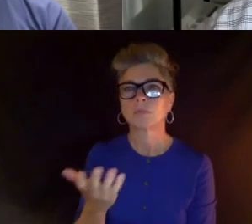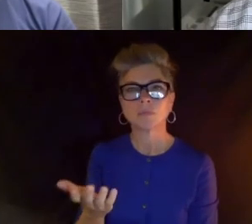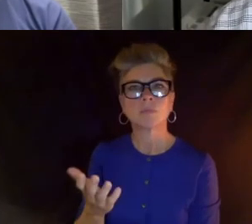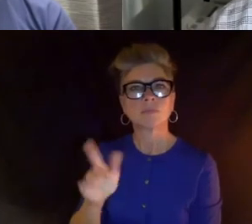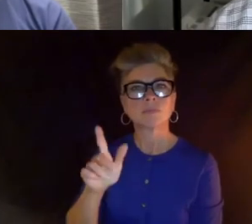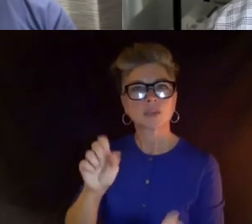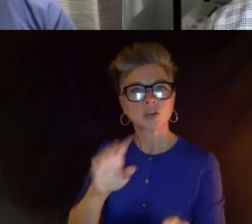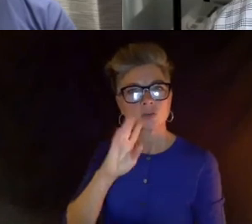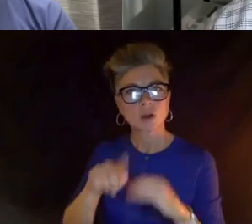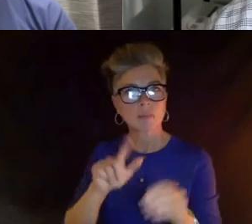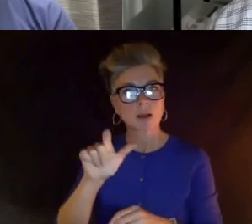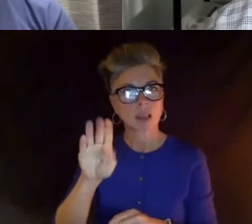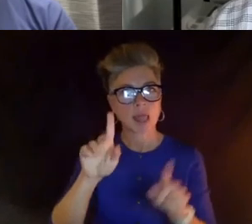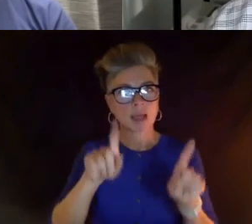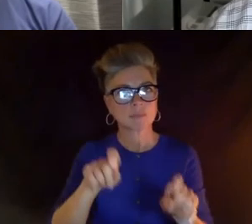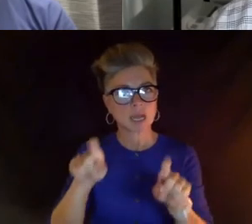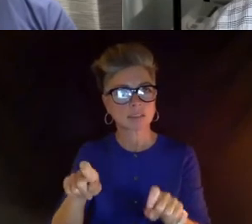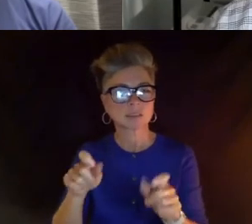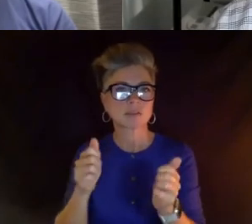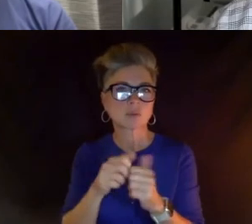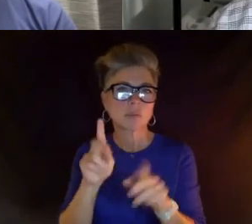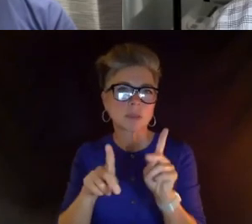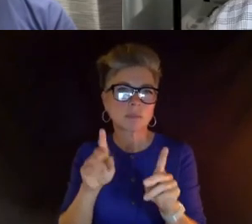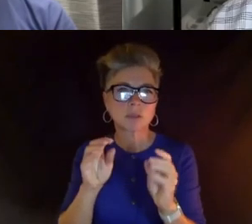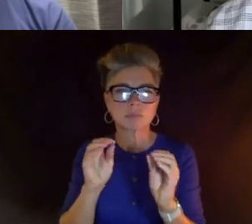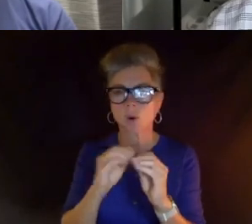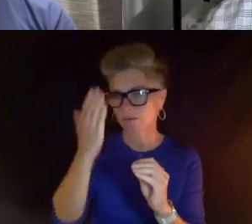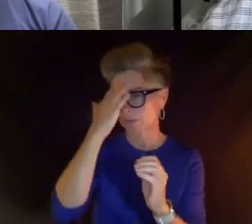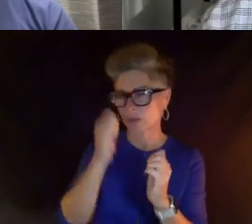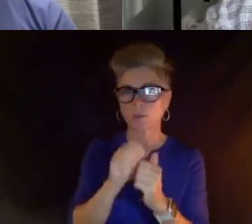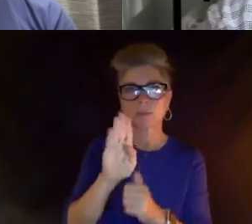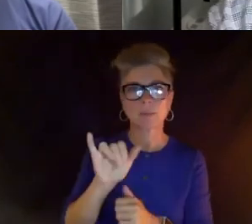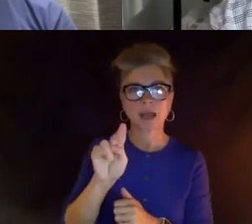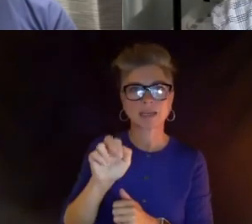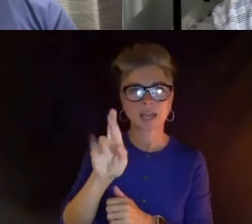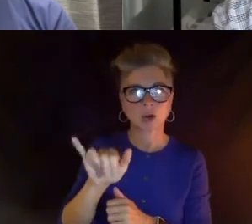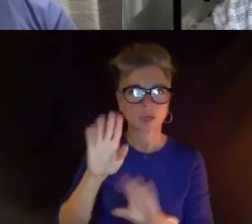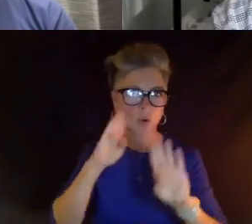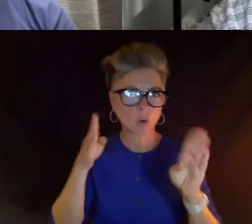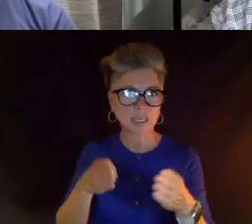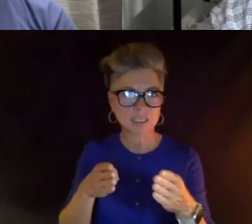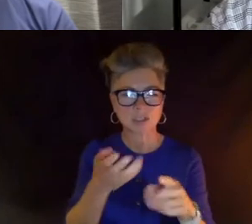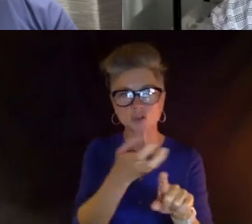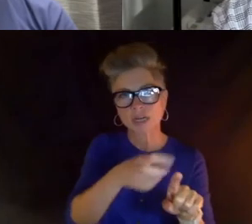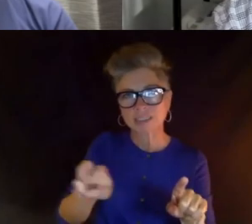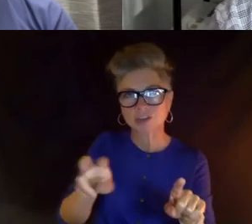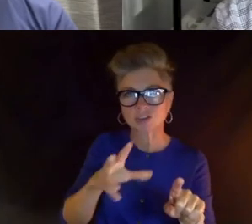with binary oriented transitions and are looking at lab tests as kind of the be all and end all.